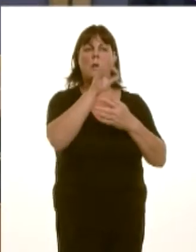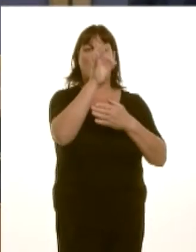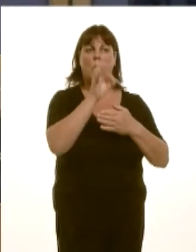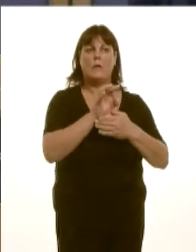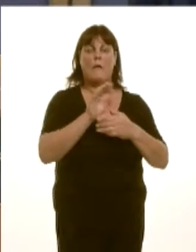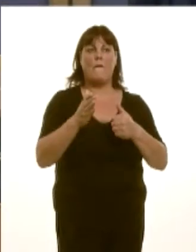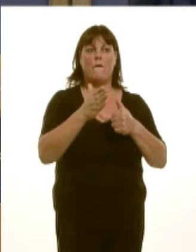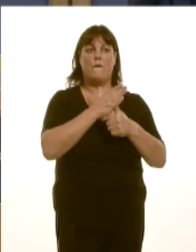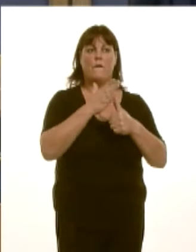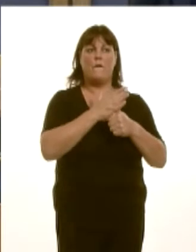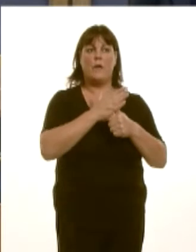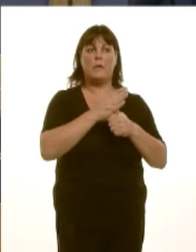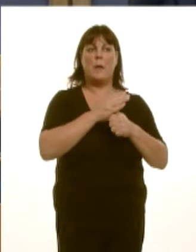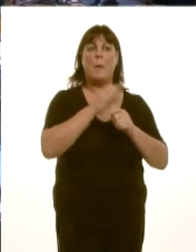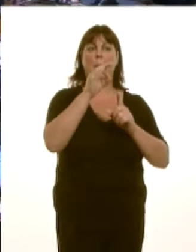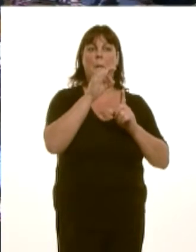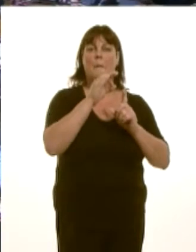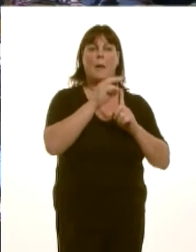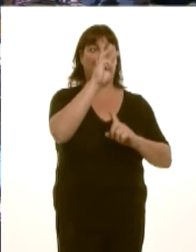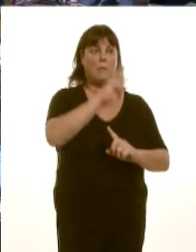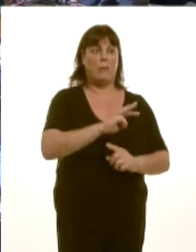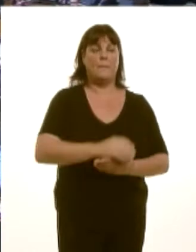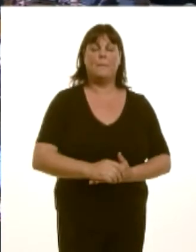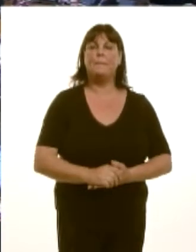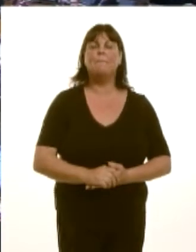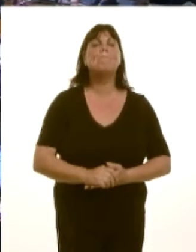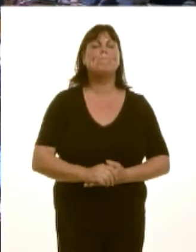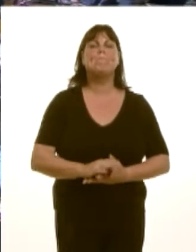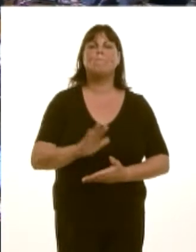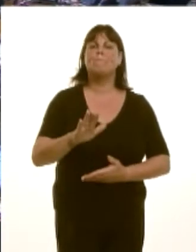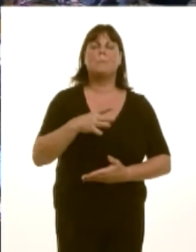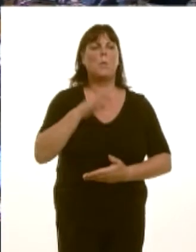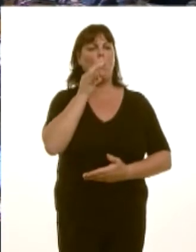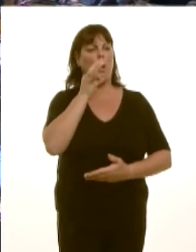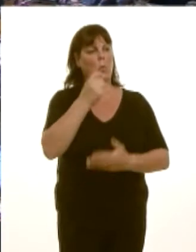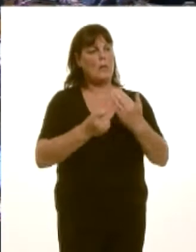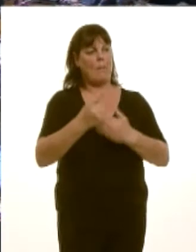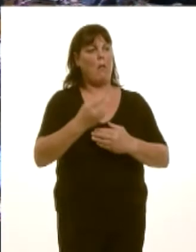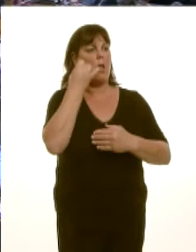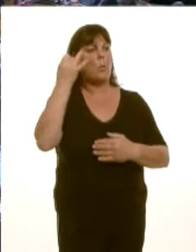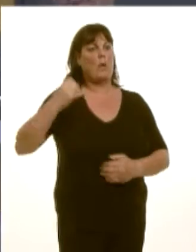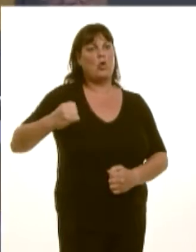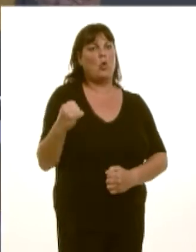Leanne Wood. Leanne Wood: First Minister, events in Scotland, and the response of the UK parties, have created